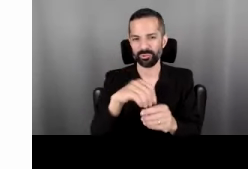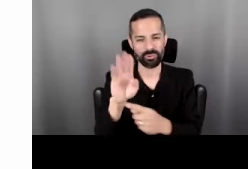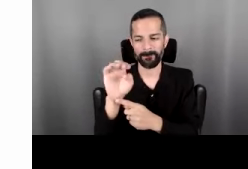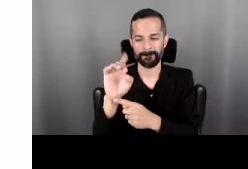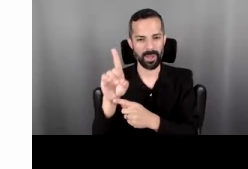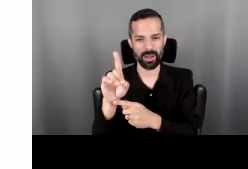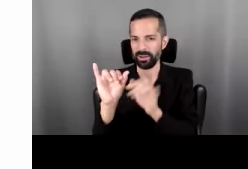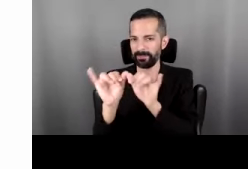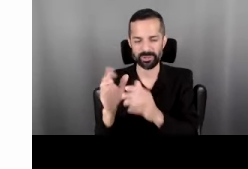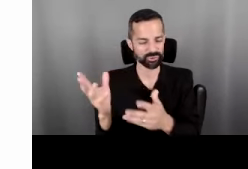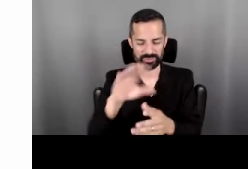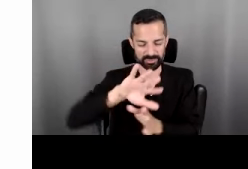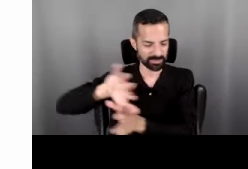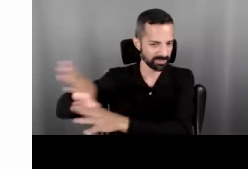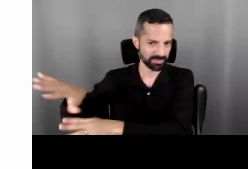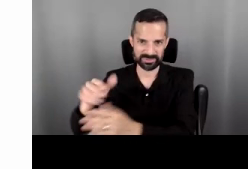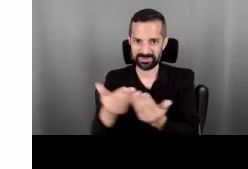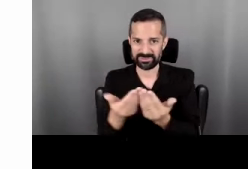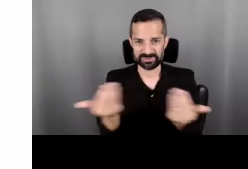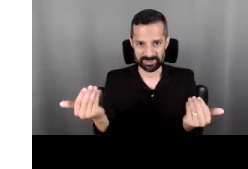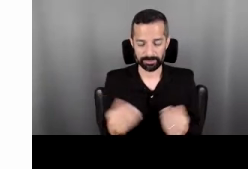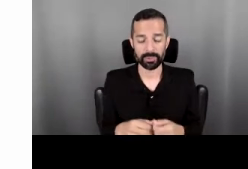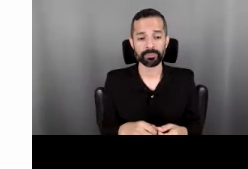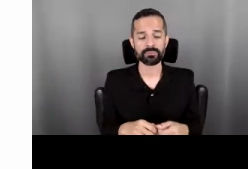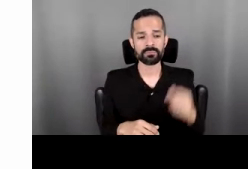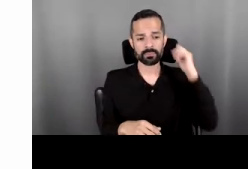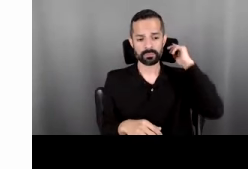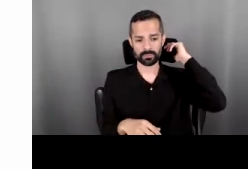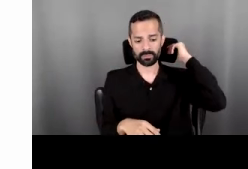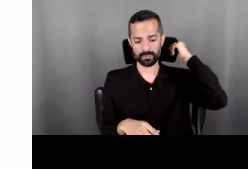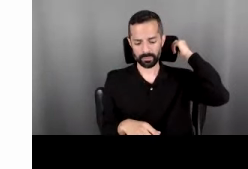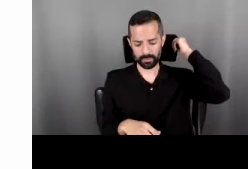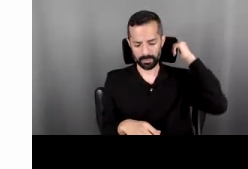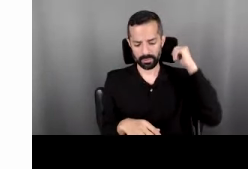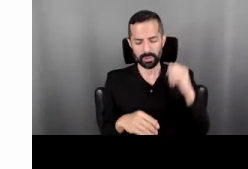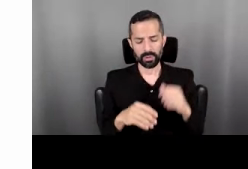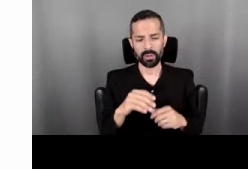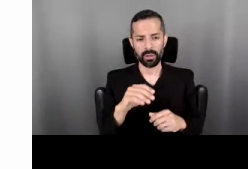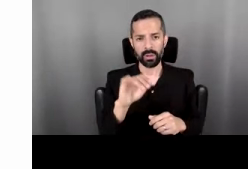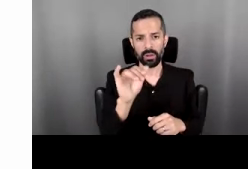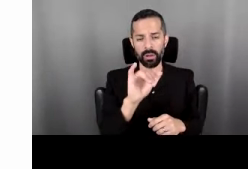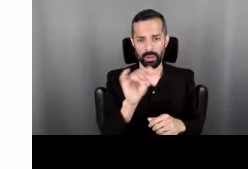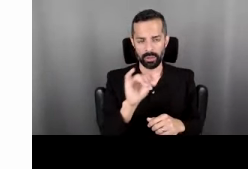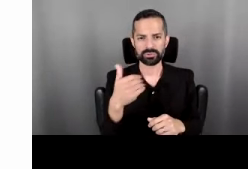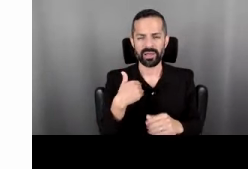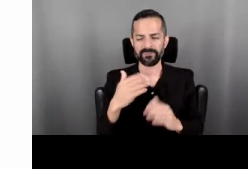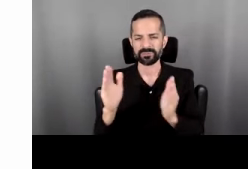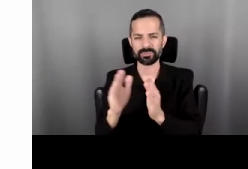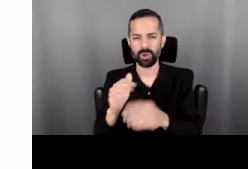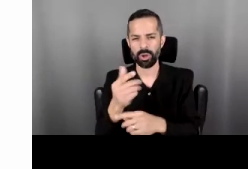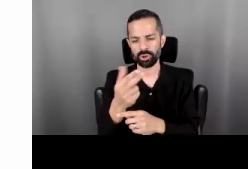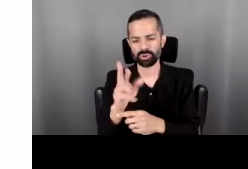And there are also many grant funded things that you're not going to see in this process as well.